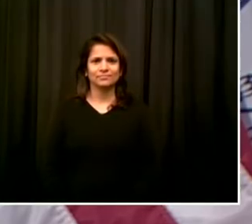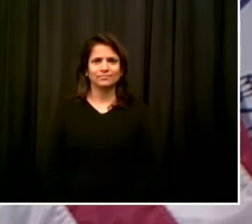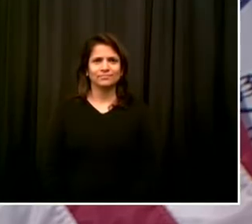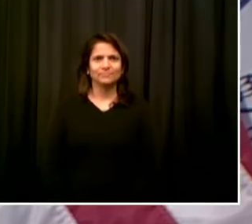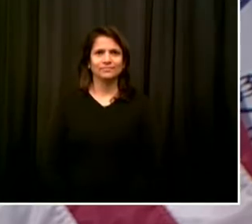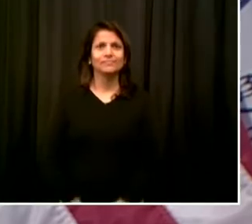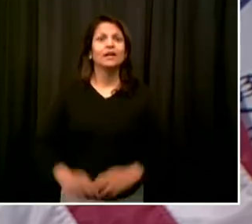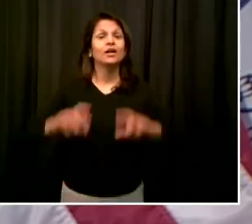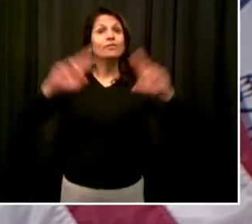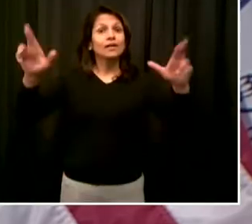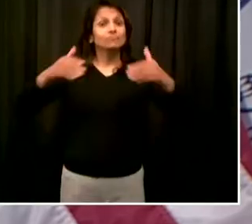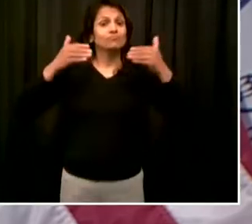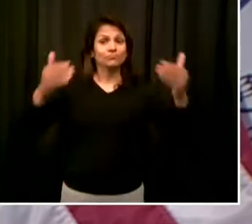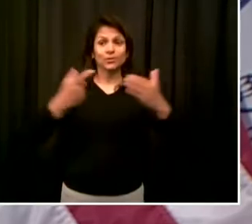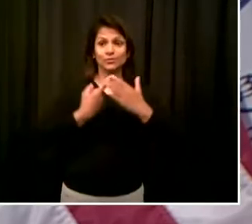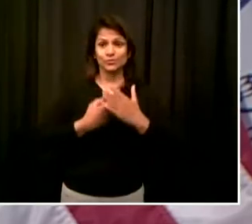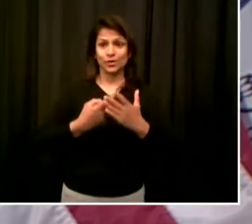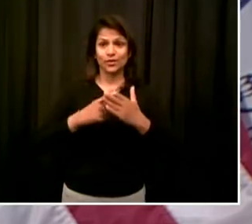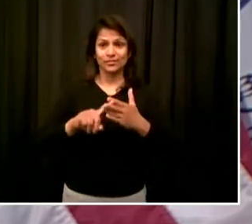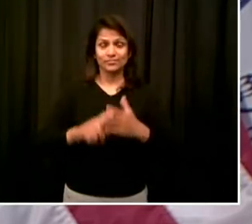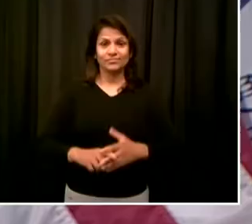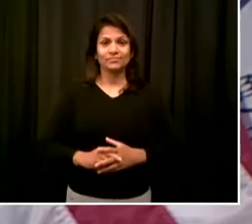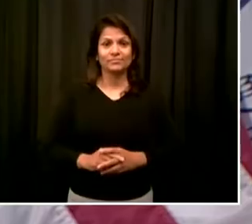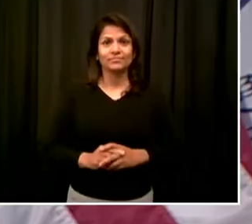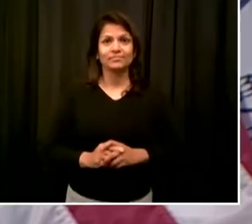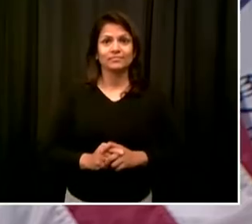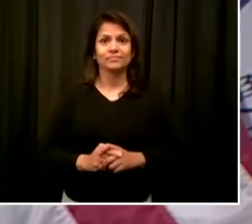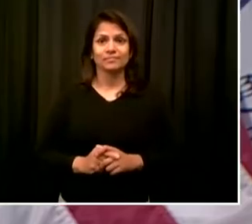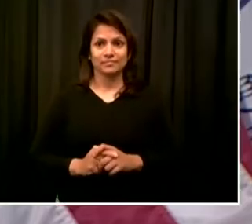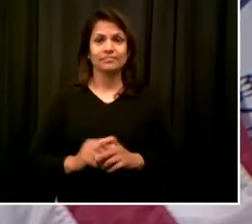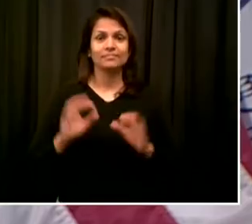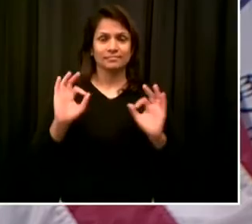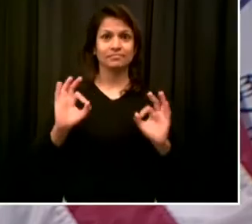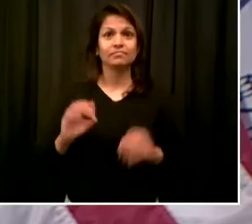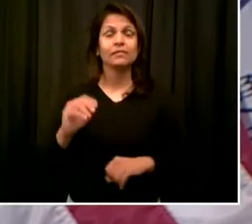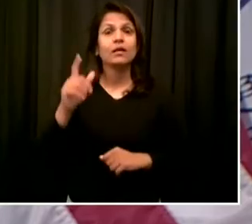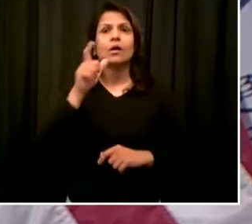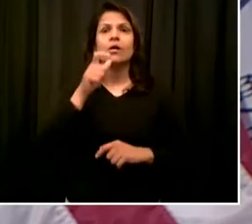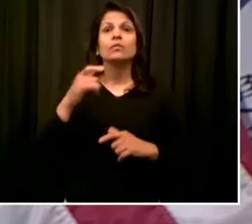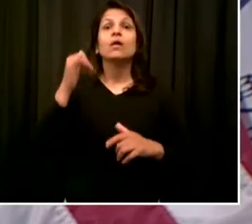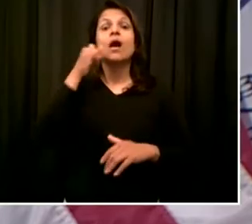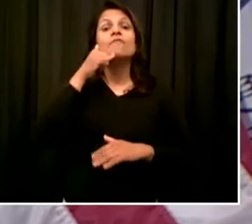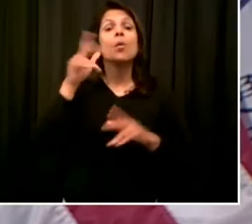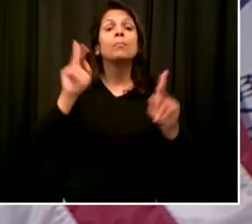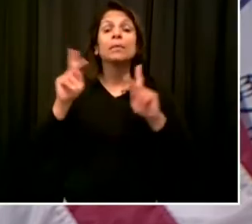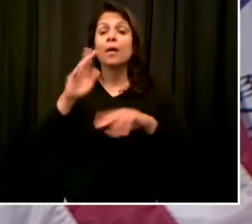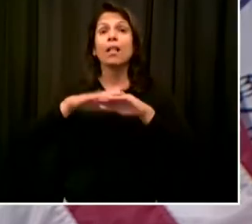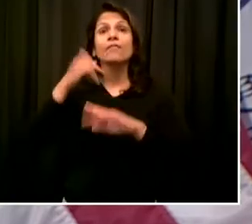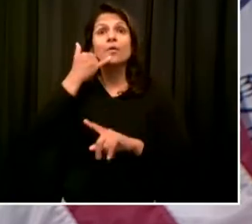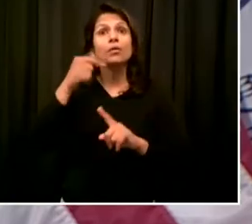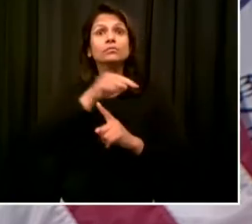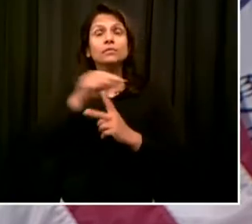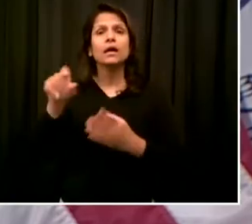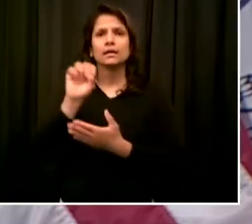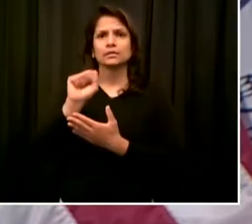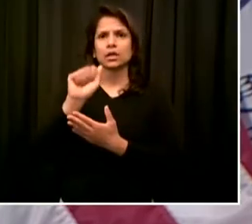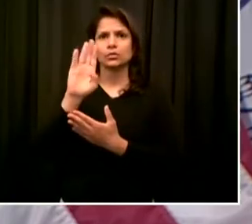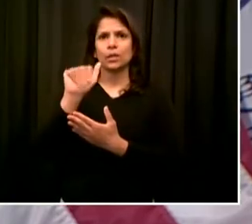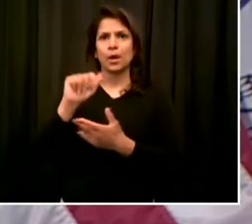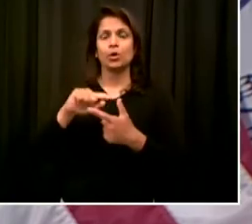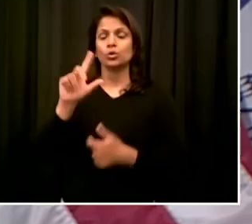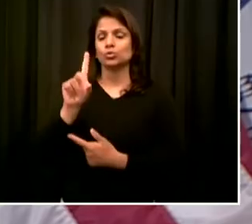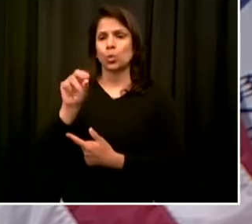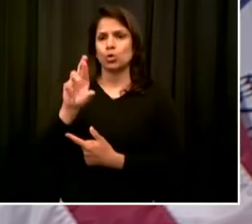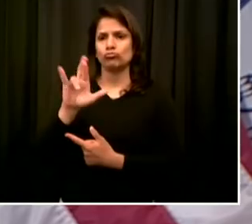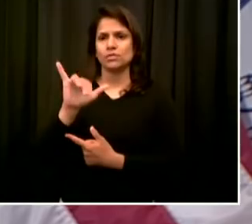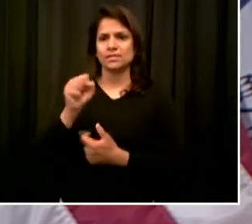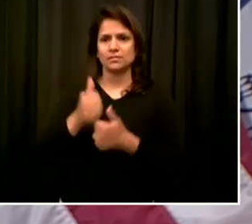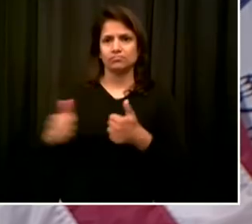W>>ITH THAT, WE WILL TURN TO